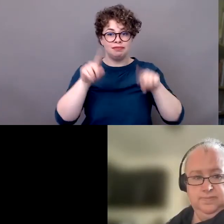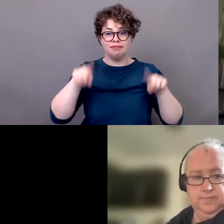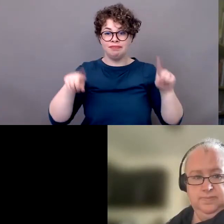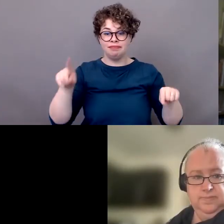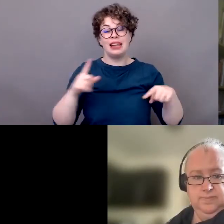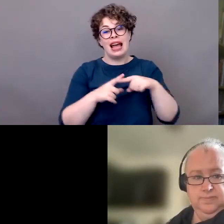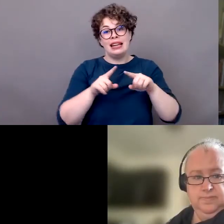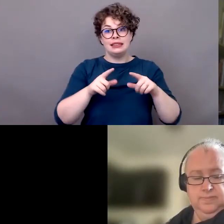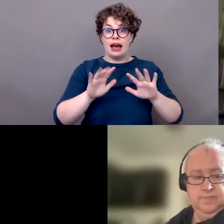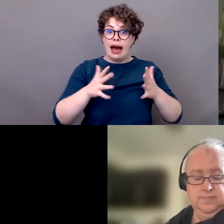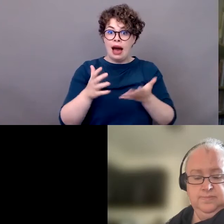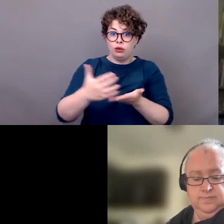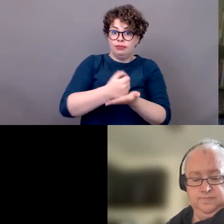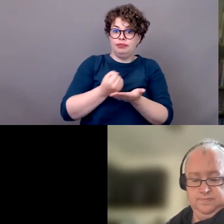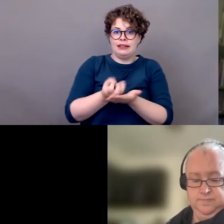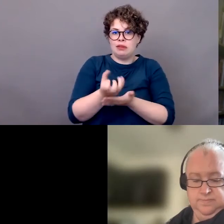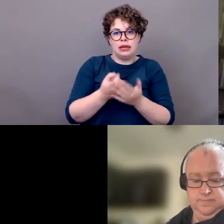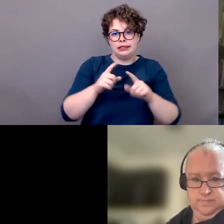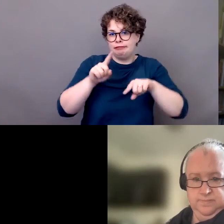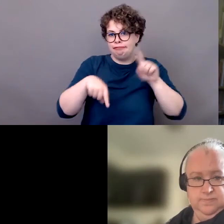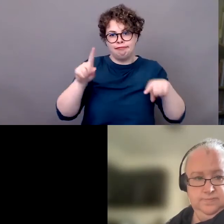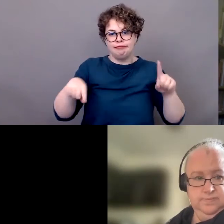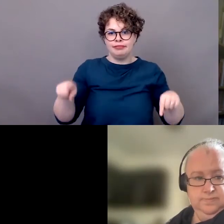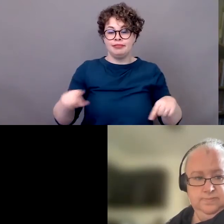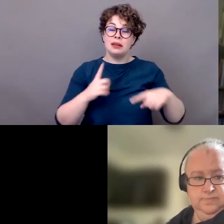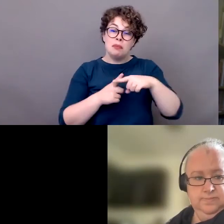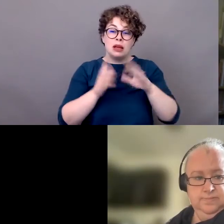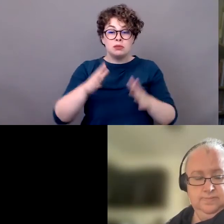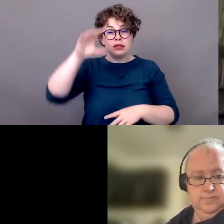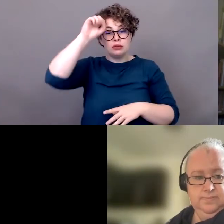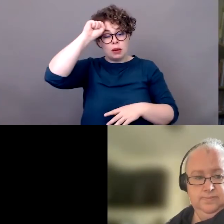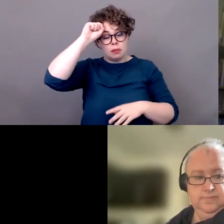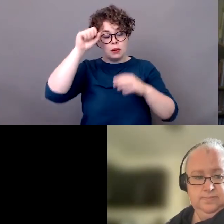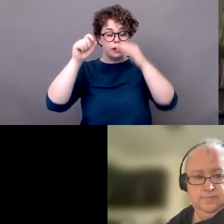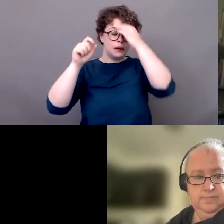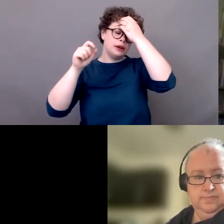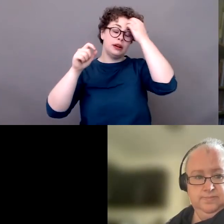Also, it is important to consider the sectors of intervention and the objective for collecting the